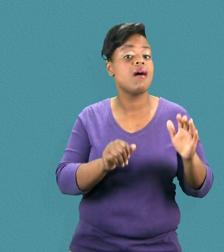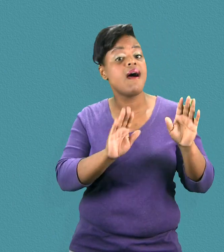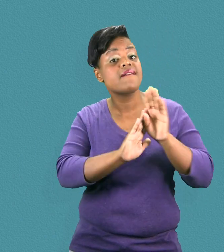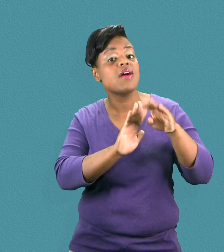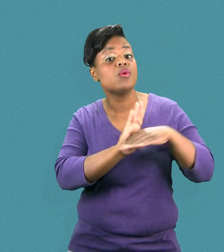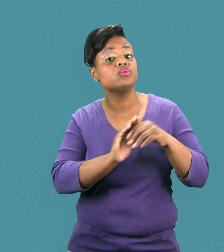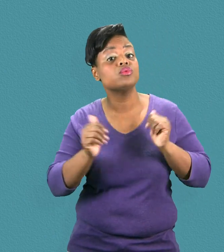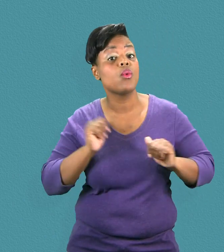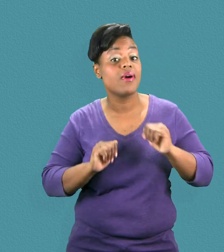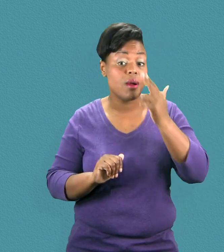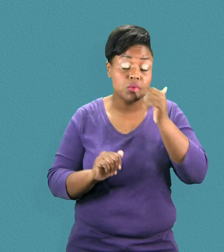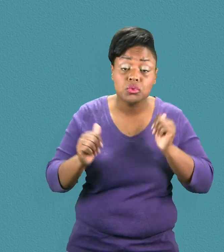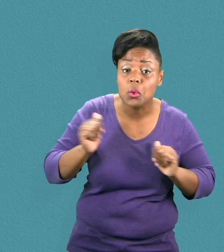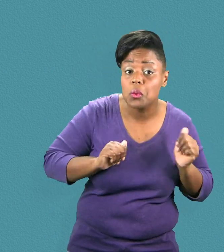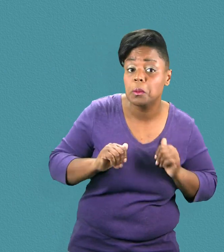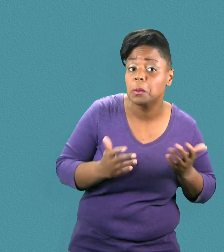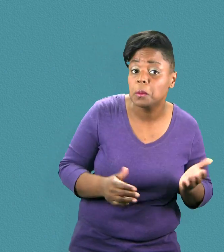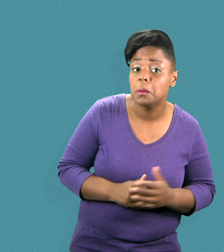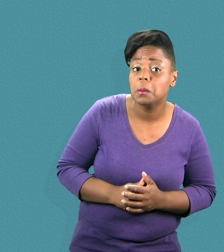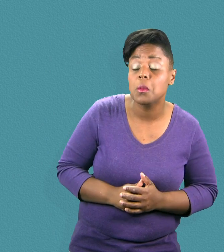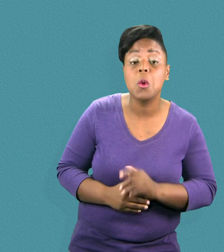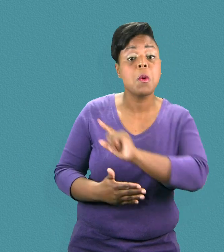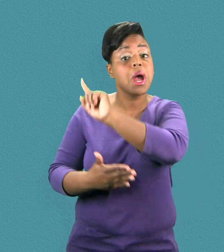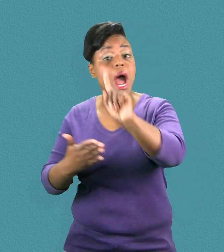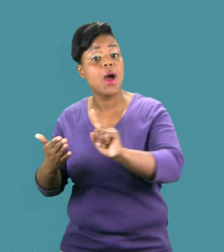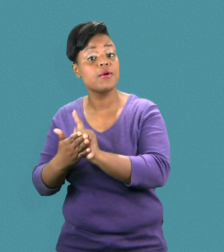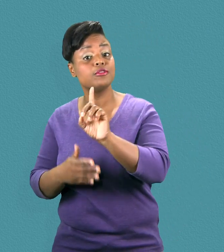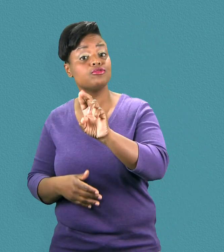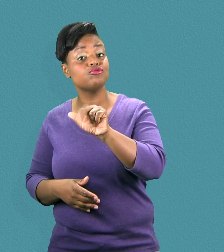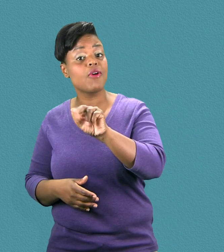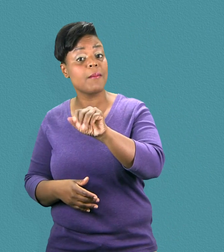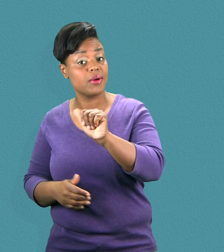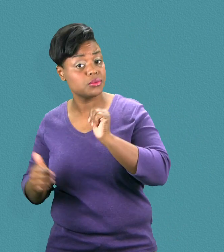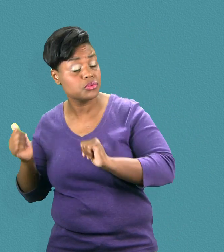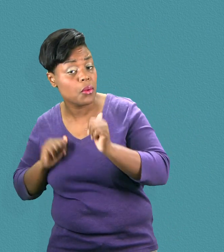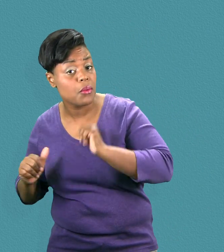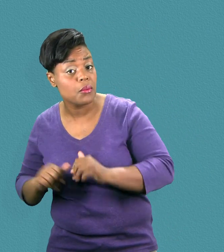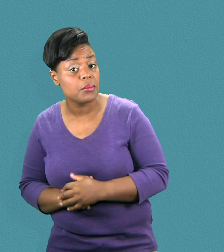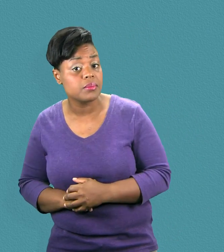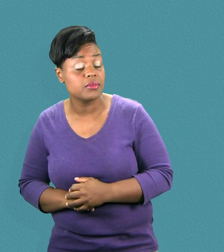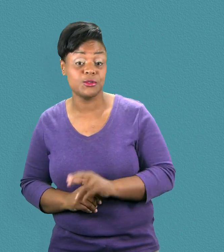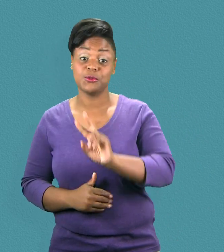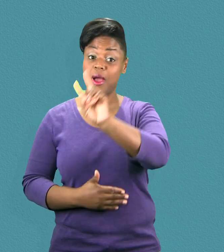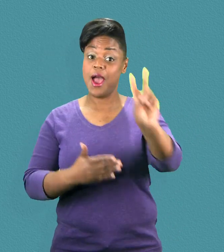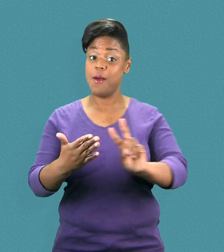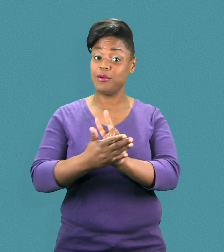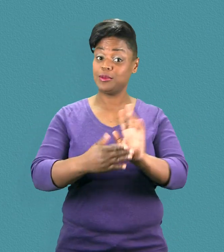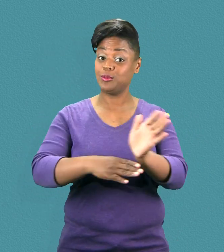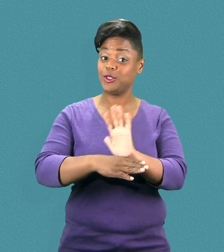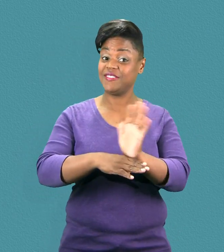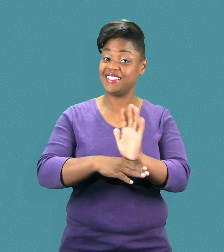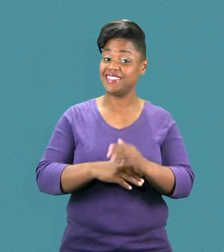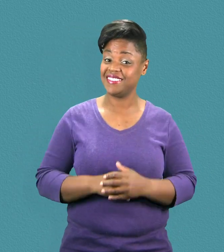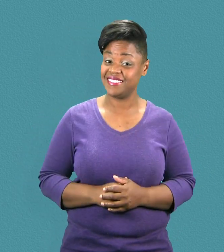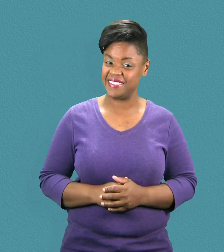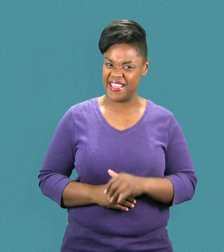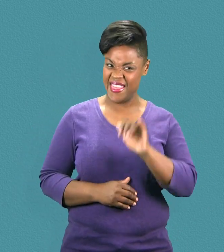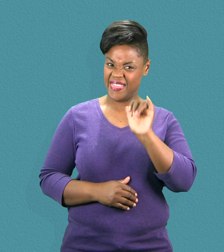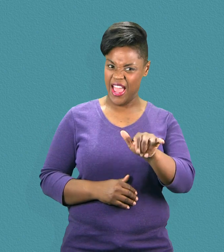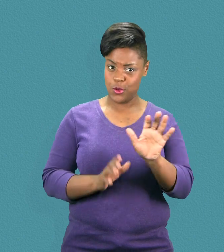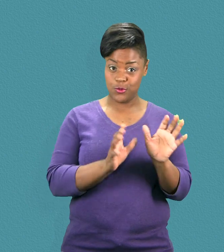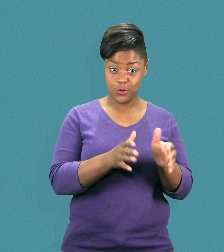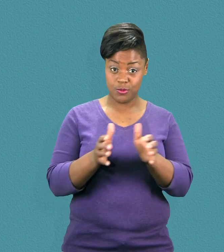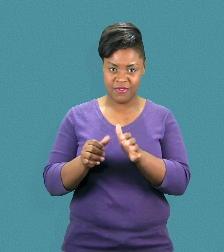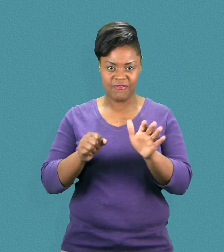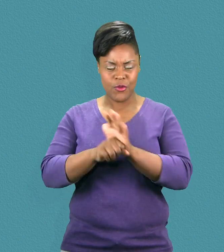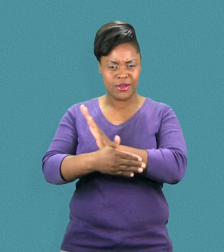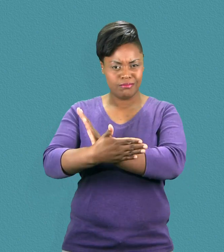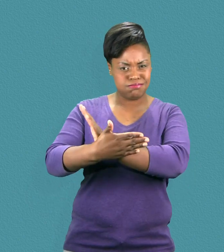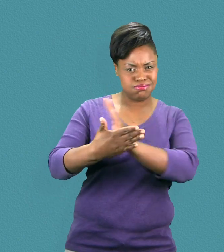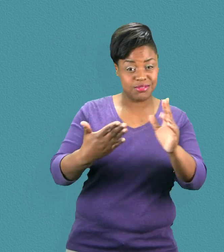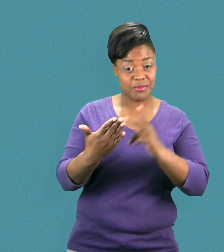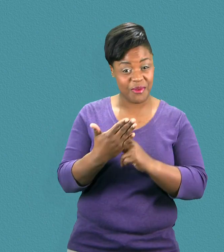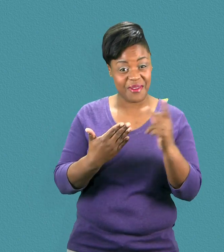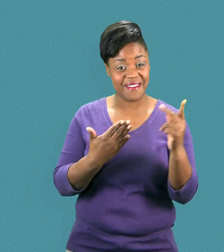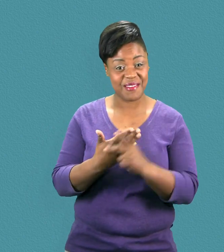half-hour situation comedies; hour-long dramas; and 2-hour movies.